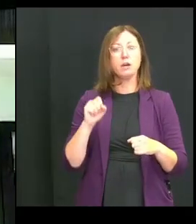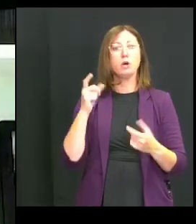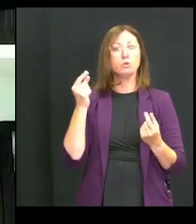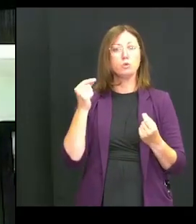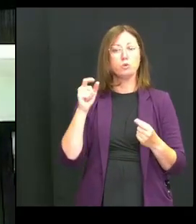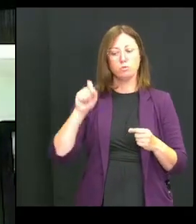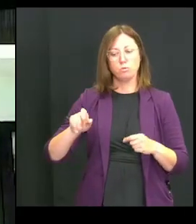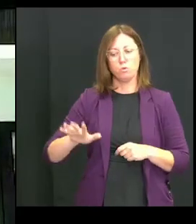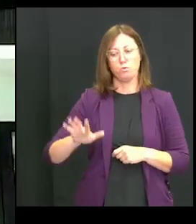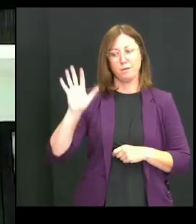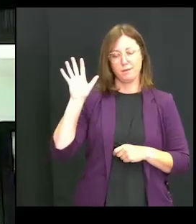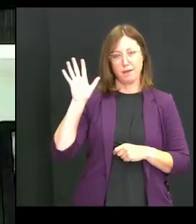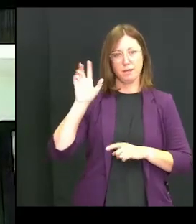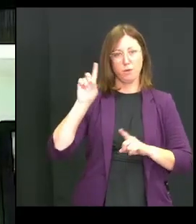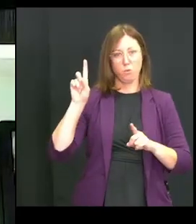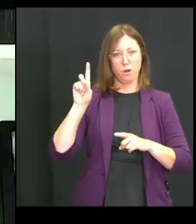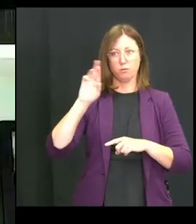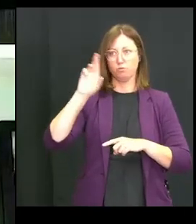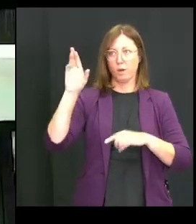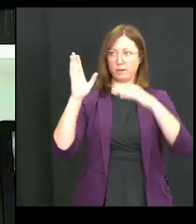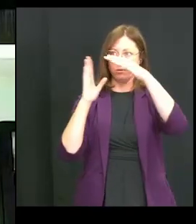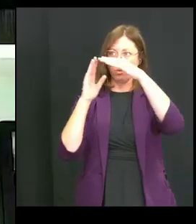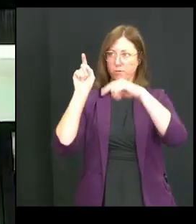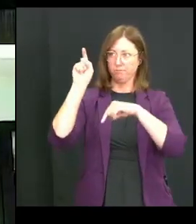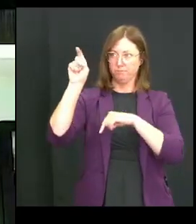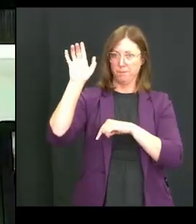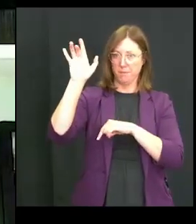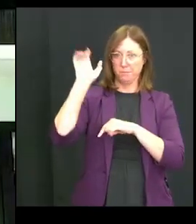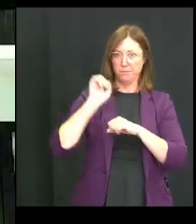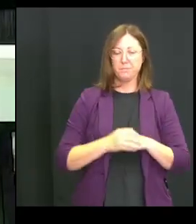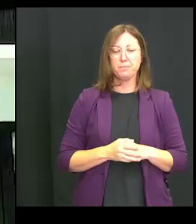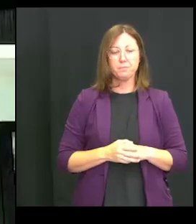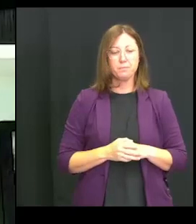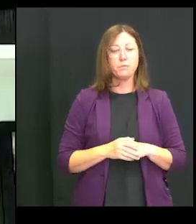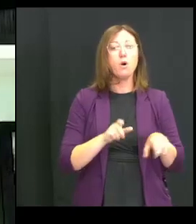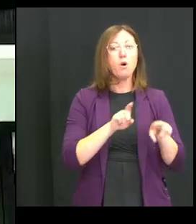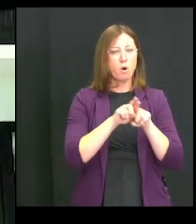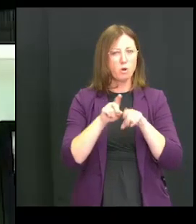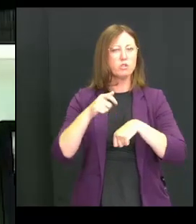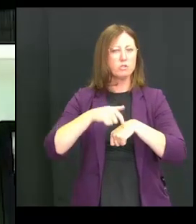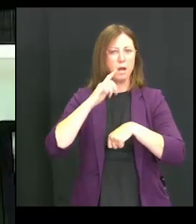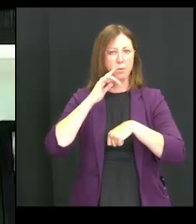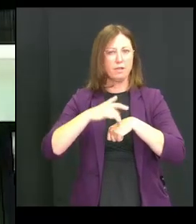which is on the top right hand corner of your screen. We have planned time for a question and answer period,